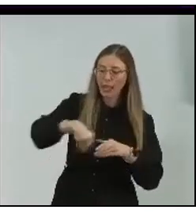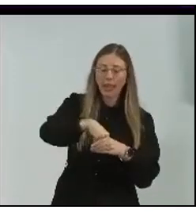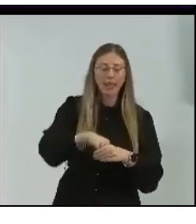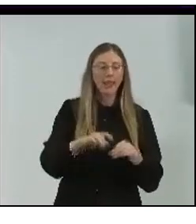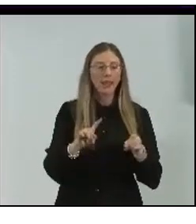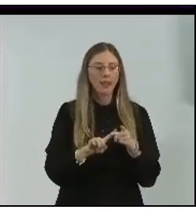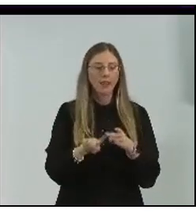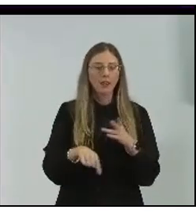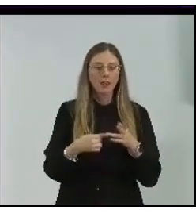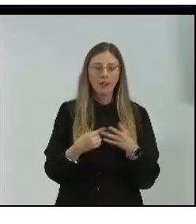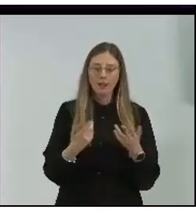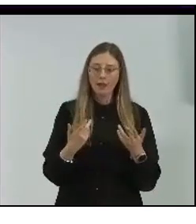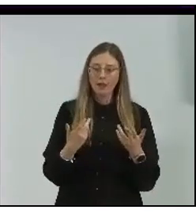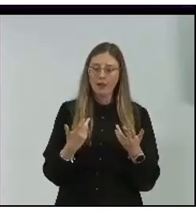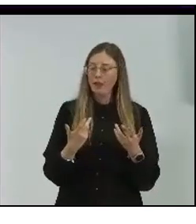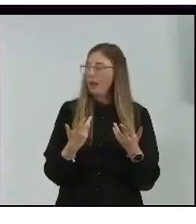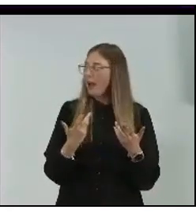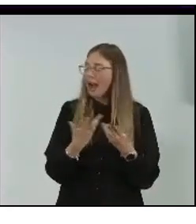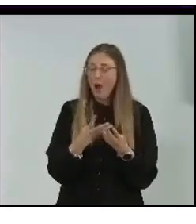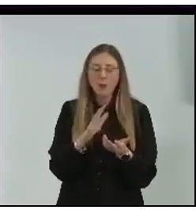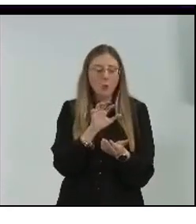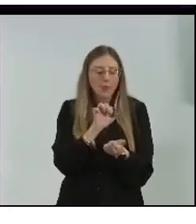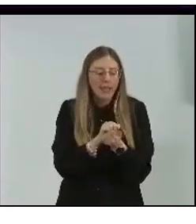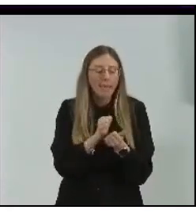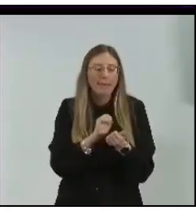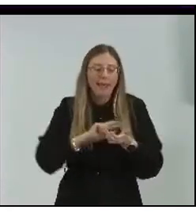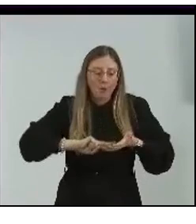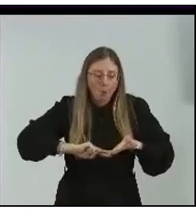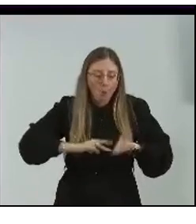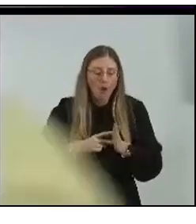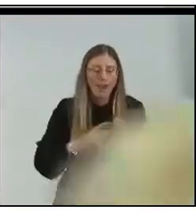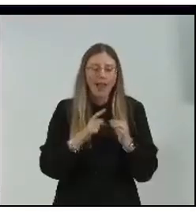How are you passing, preserving, organising all of this data?